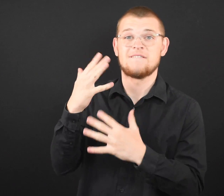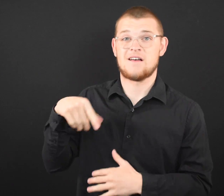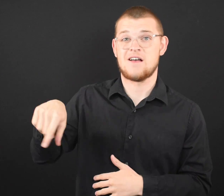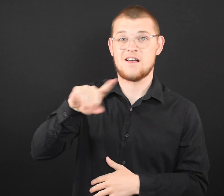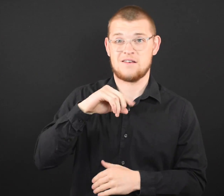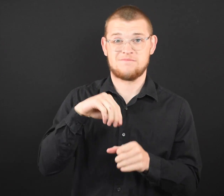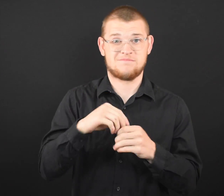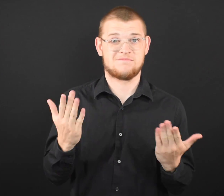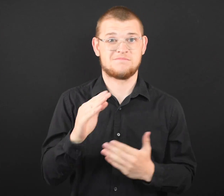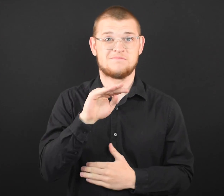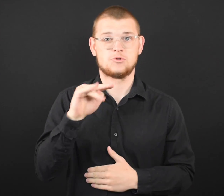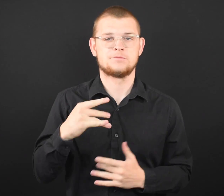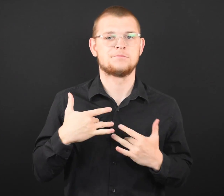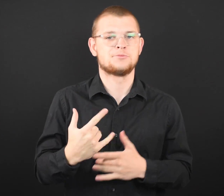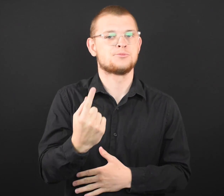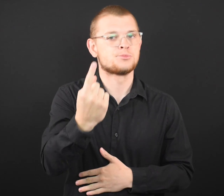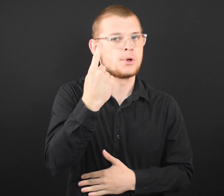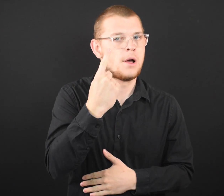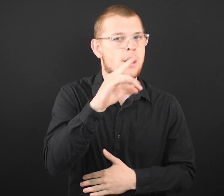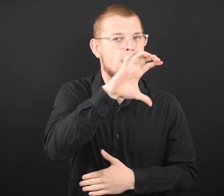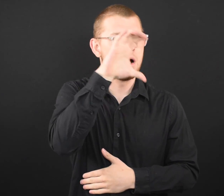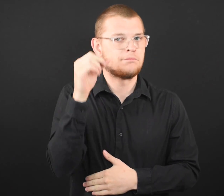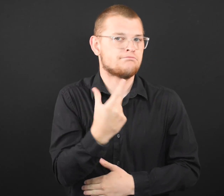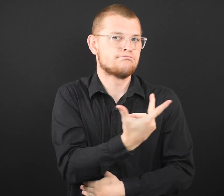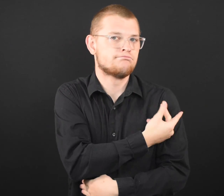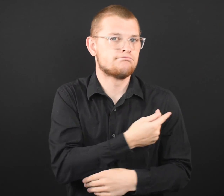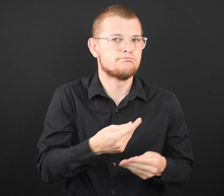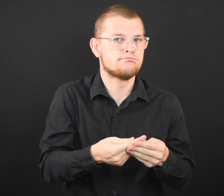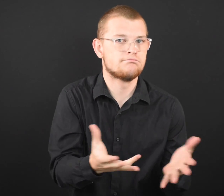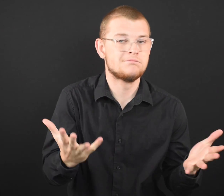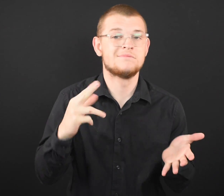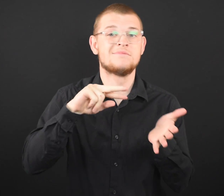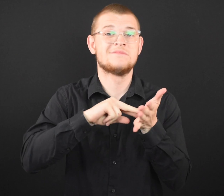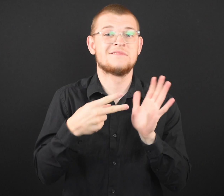so people will probably not have a choice of which vaccine they get. We encourage you to